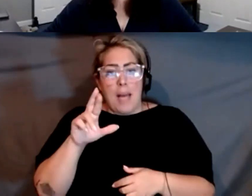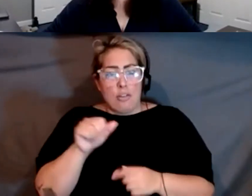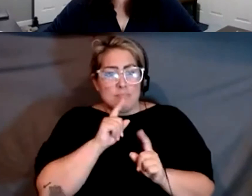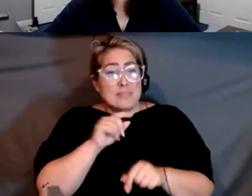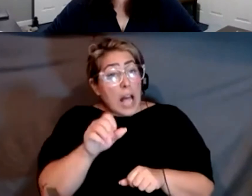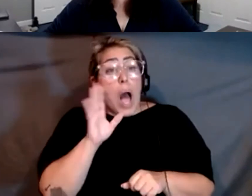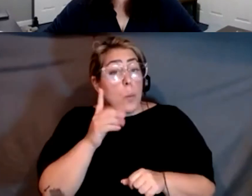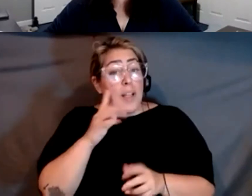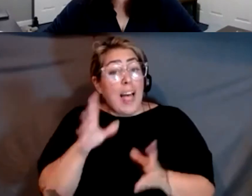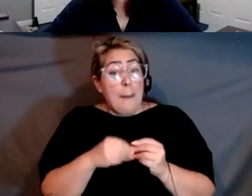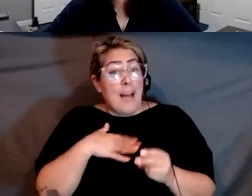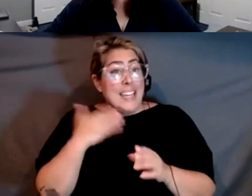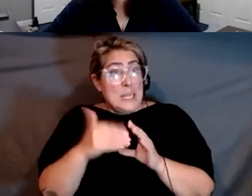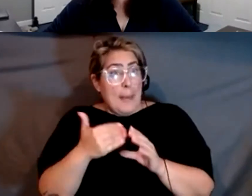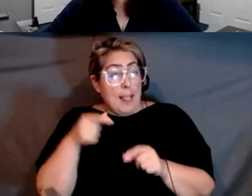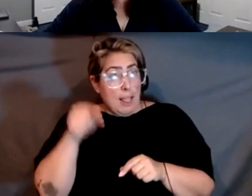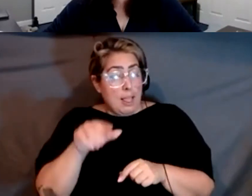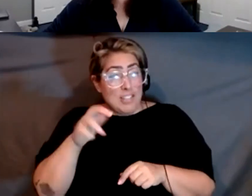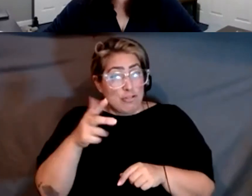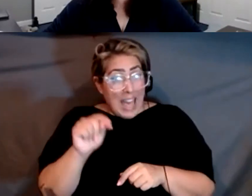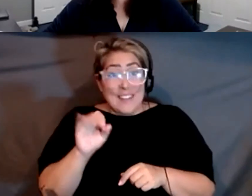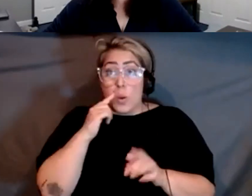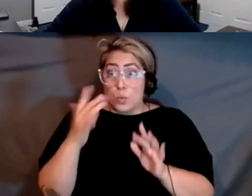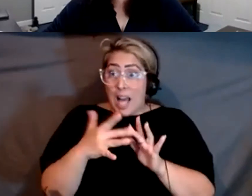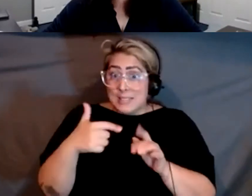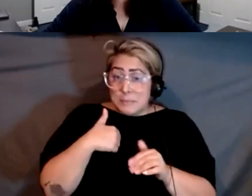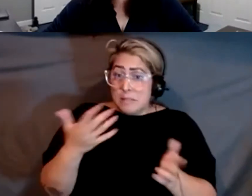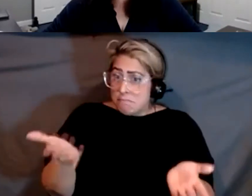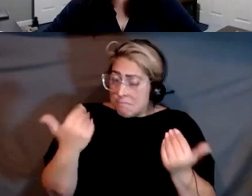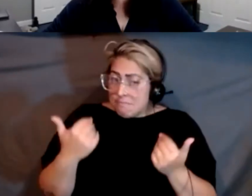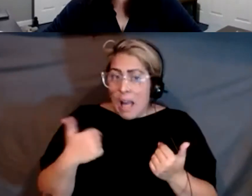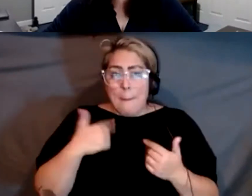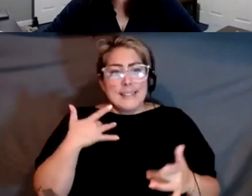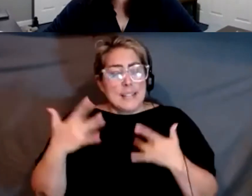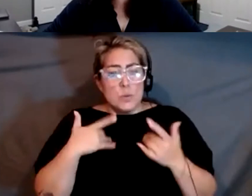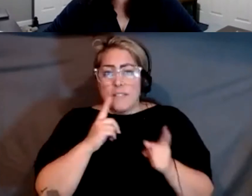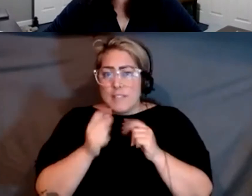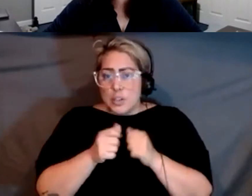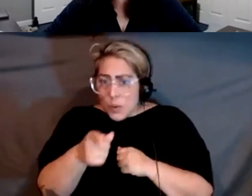wants to reach out to me I'm happy to have that conversation. You can also go to our website. If you are a venue you can be